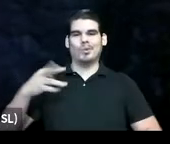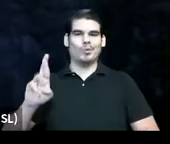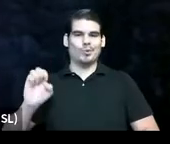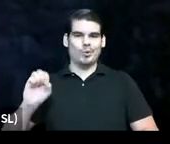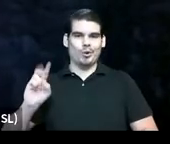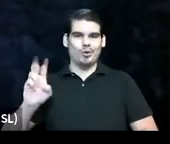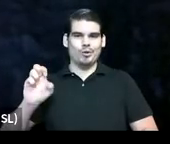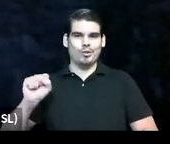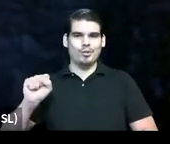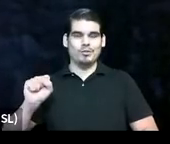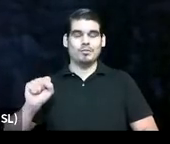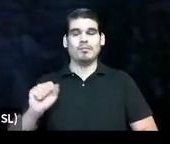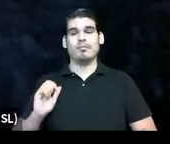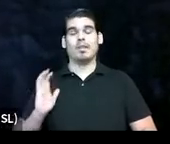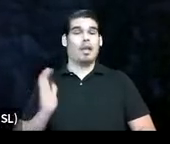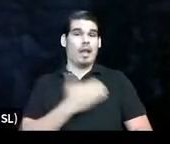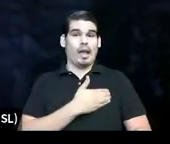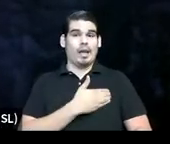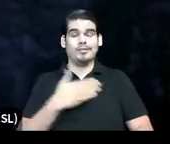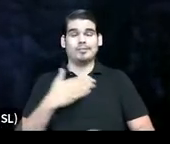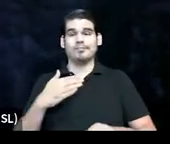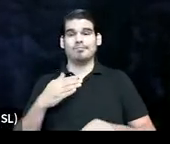of the nursing lottery system that is implemented currently